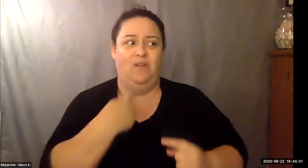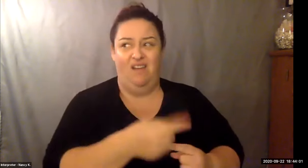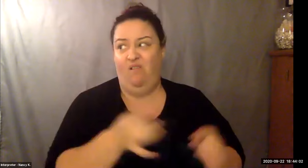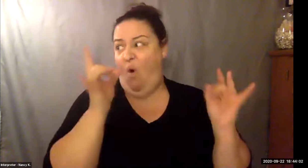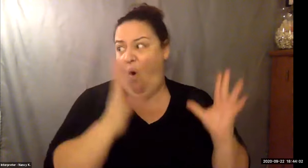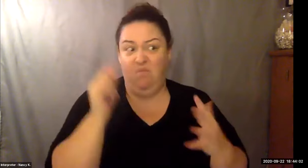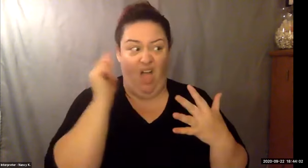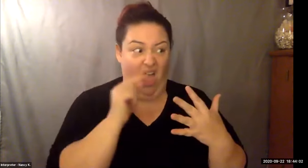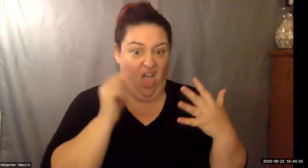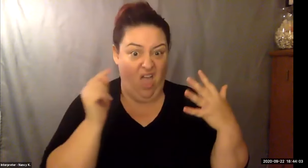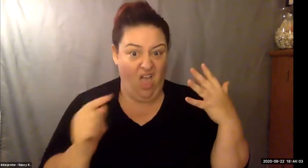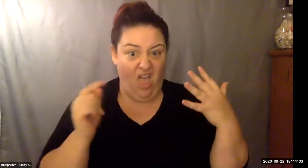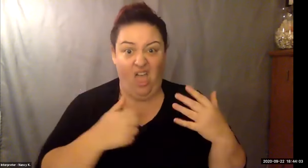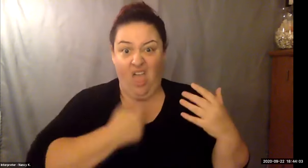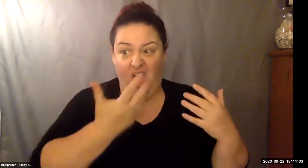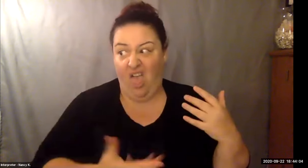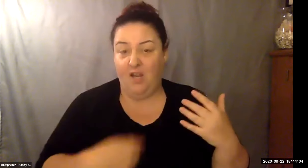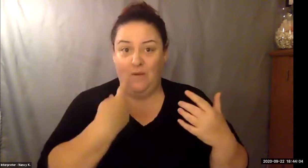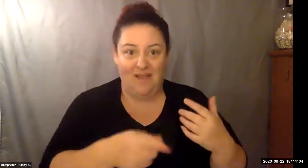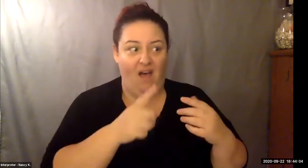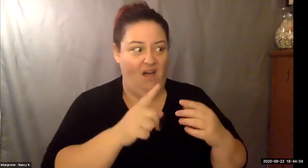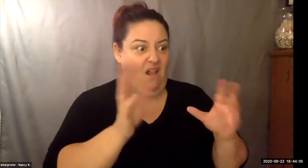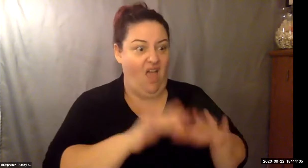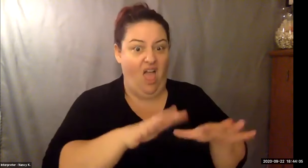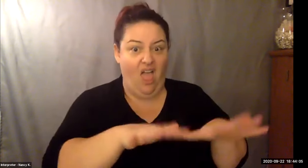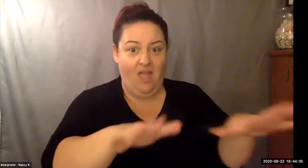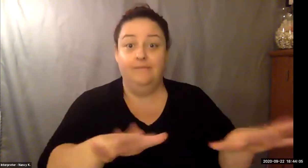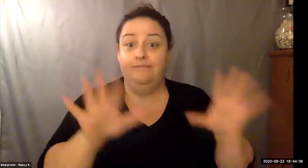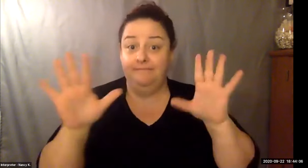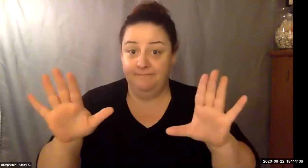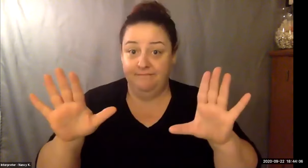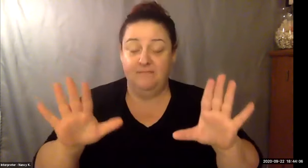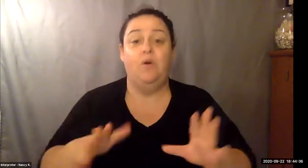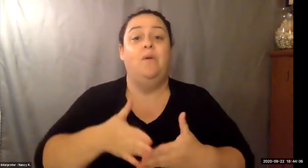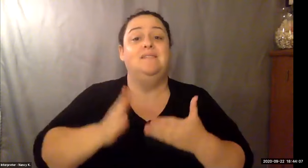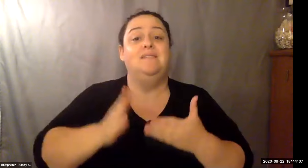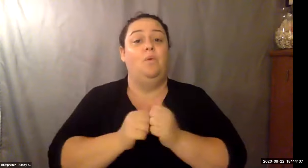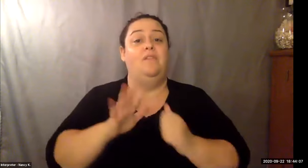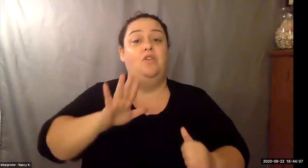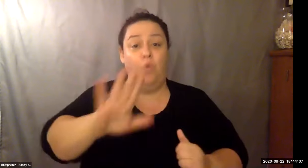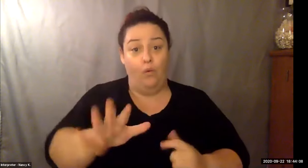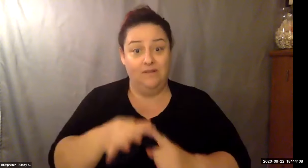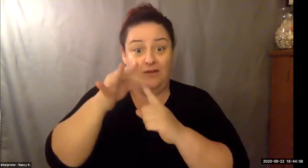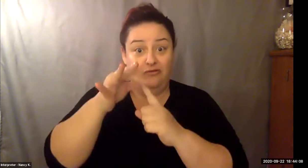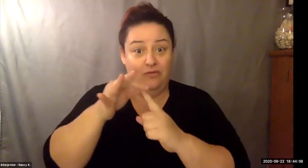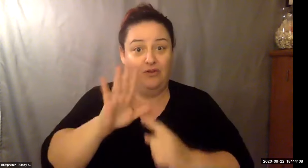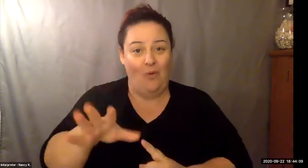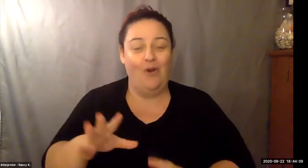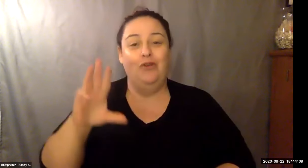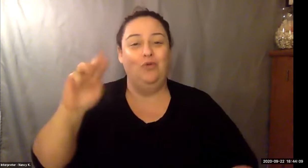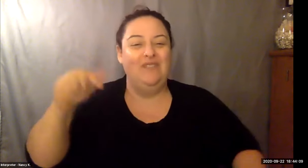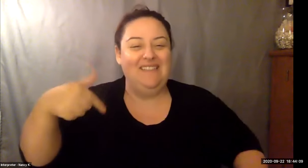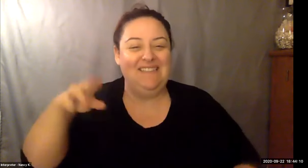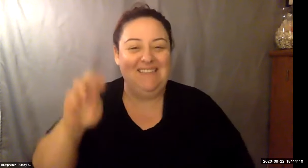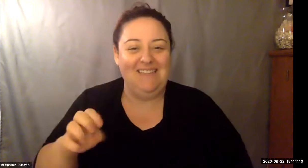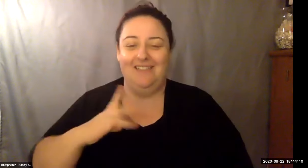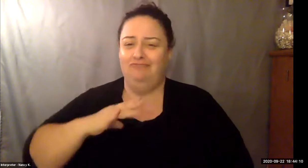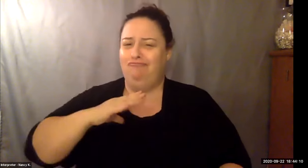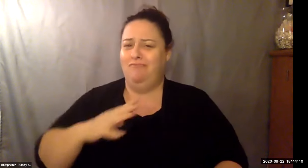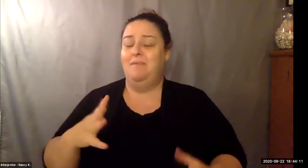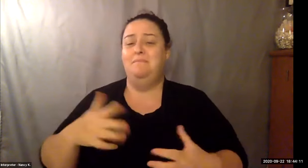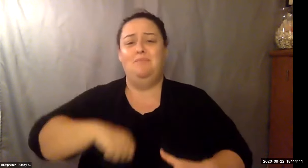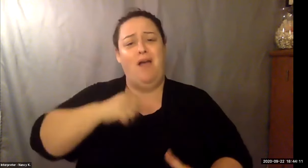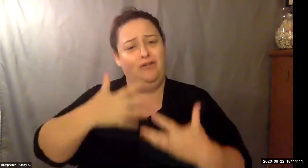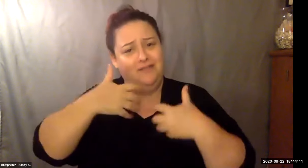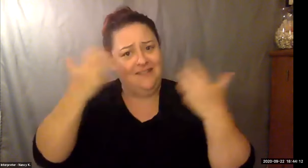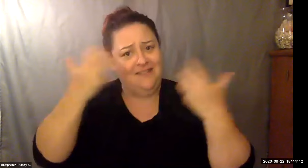Keith Wolling: It's a very global world that we live in. And when you sit down and every day. I sat down with a different player at lunch to learn a little bit about them and their families because there's unique stories to be told.